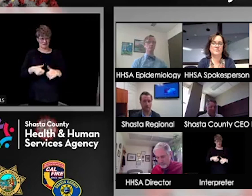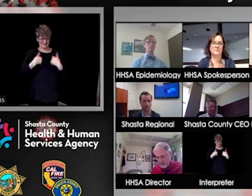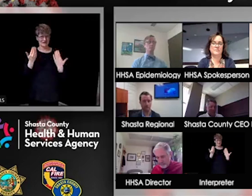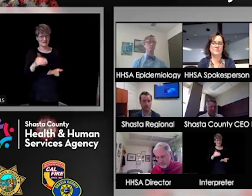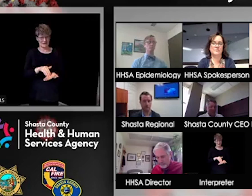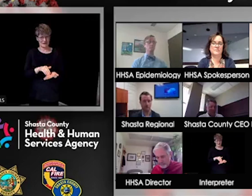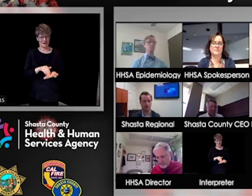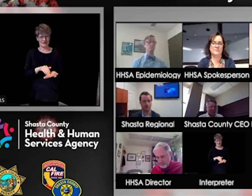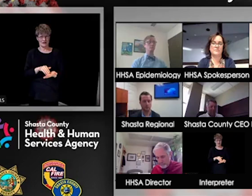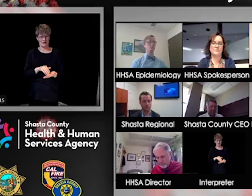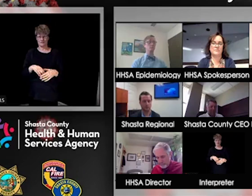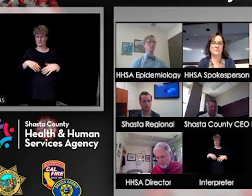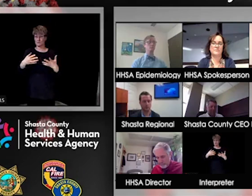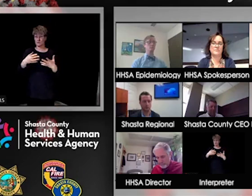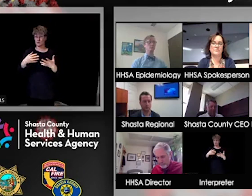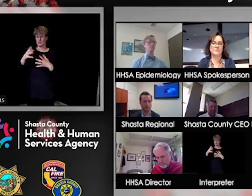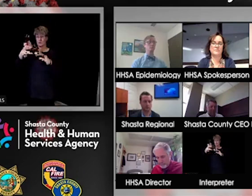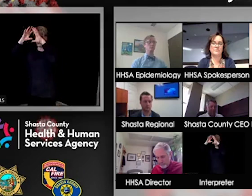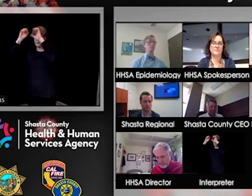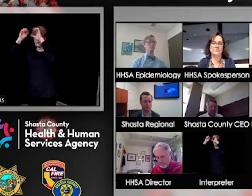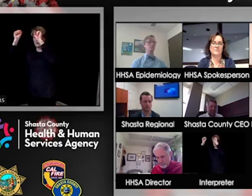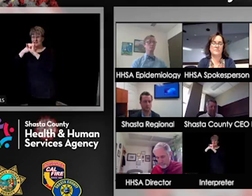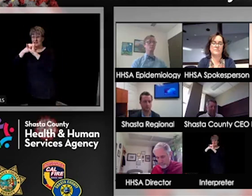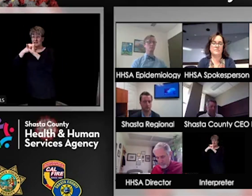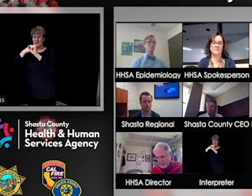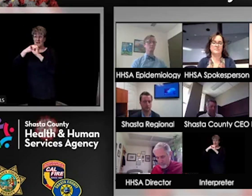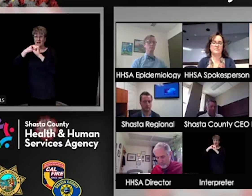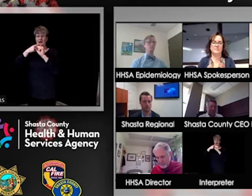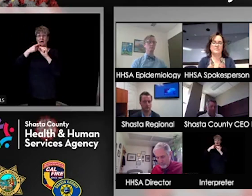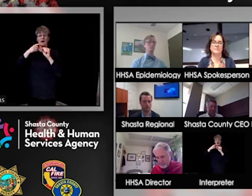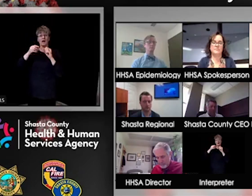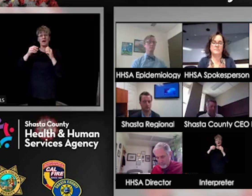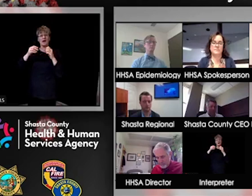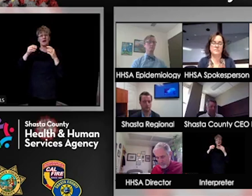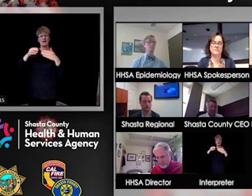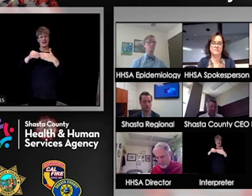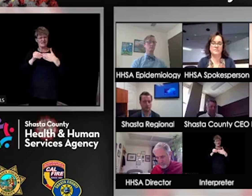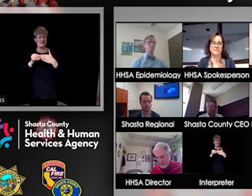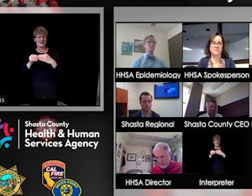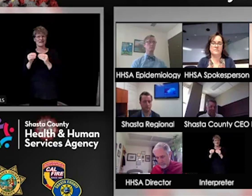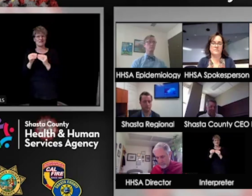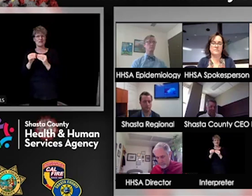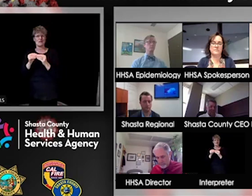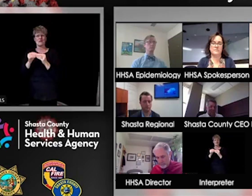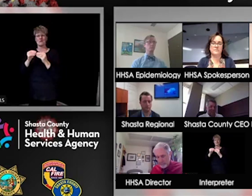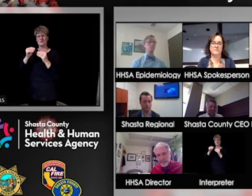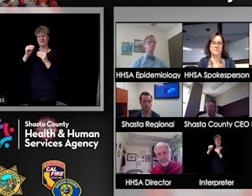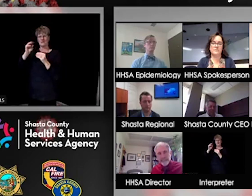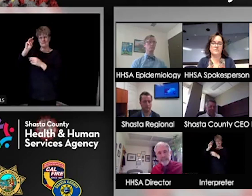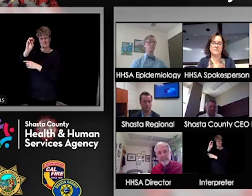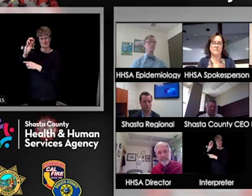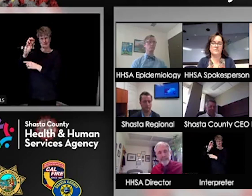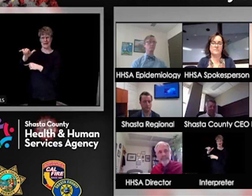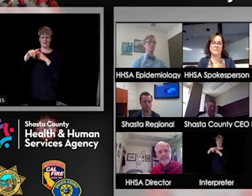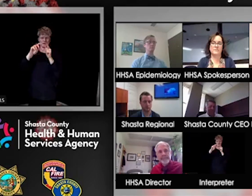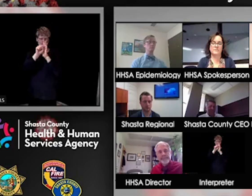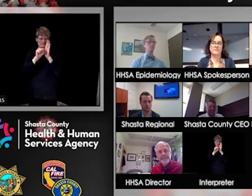May to lift guidelines and then different states are saying different things. What is